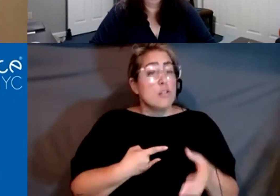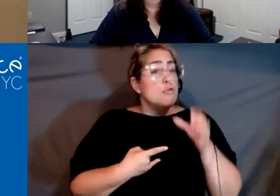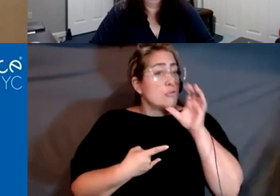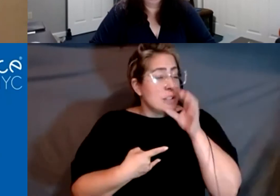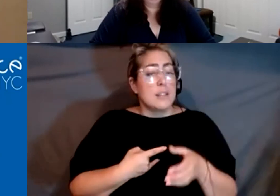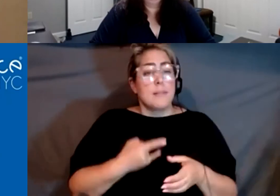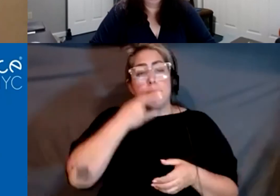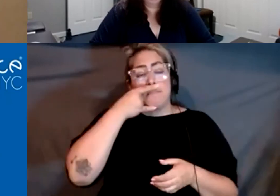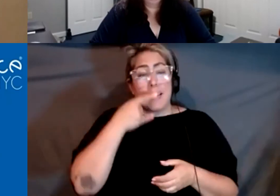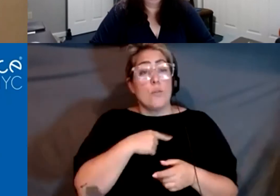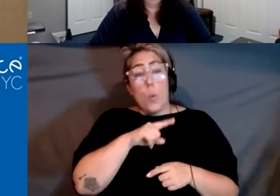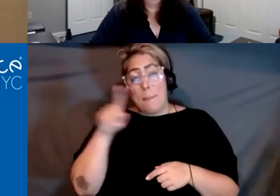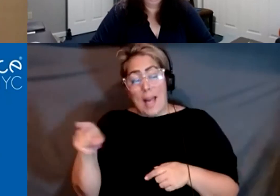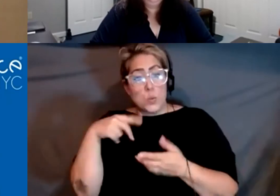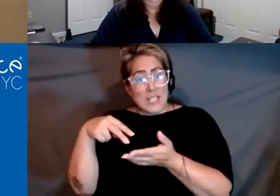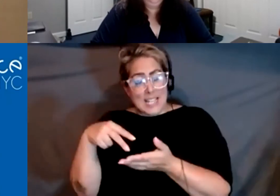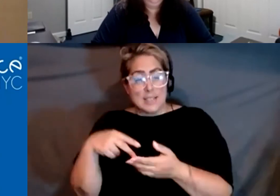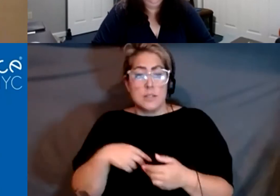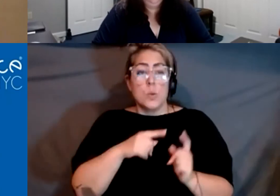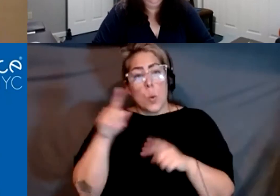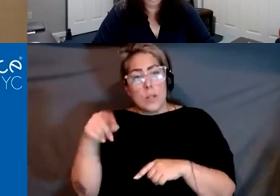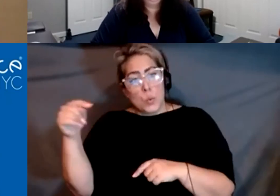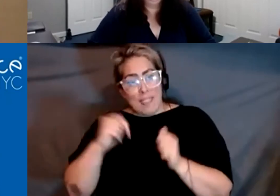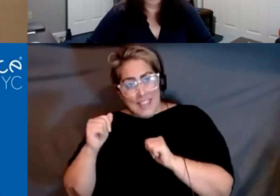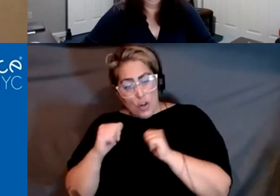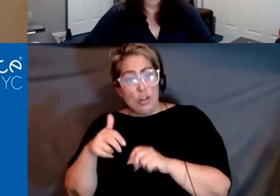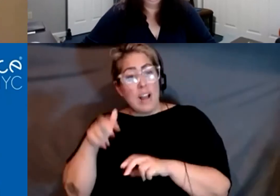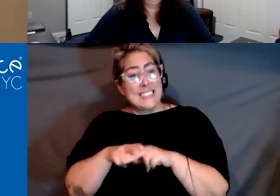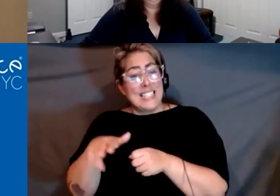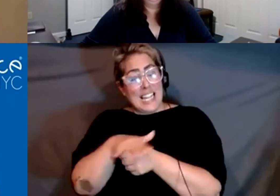or theater or seeded seated area then you put your mask back on.